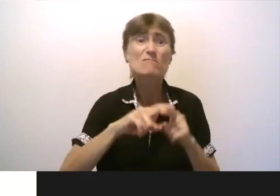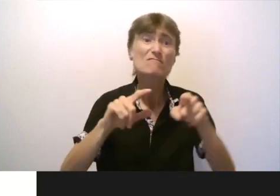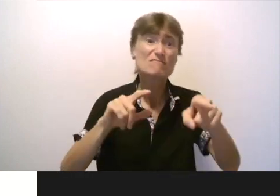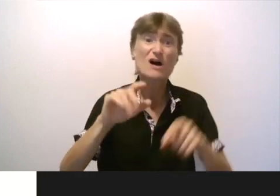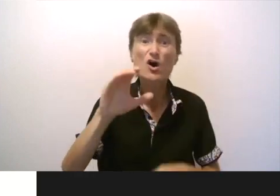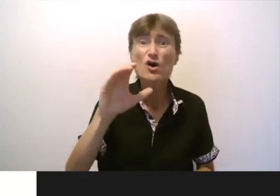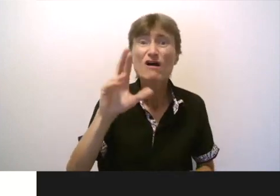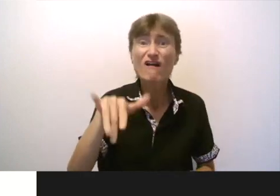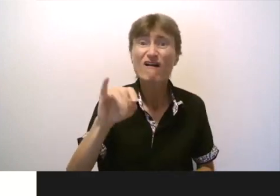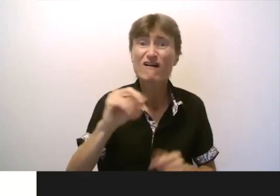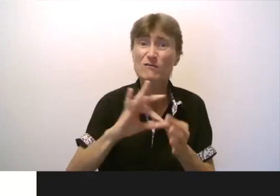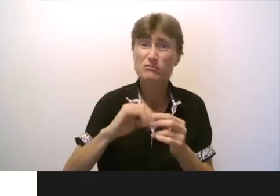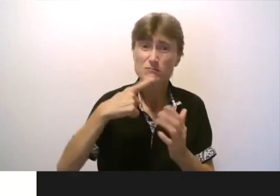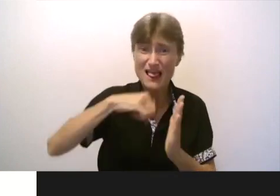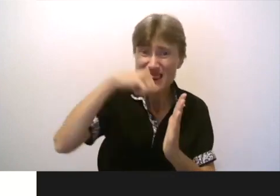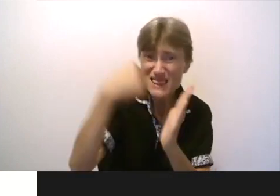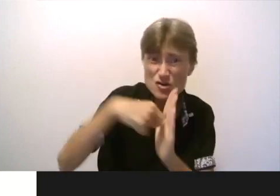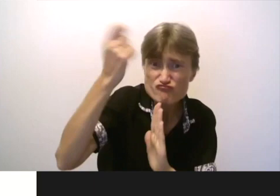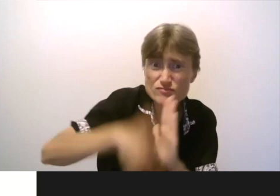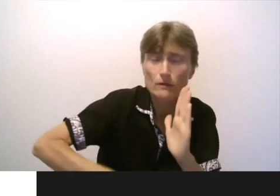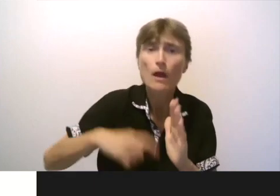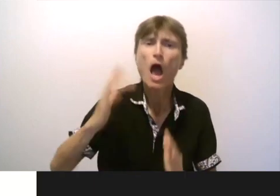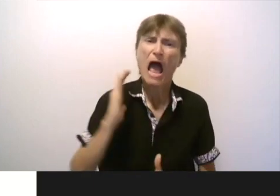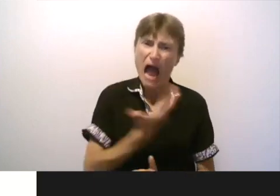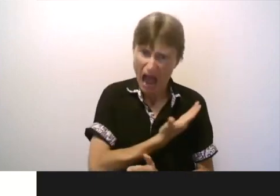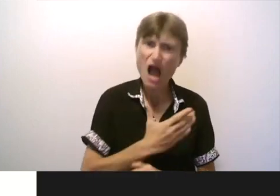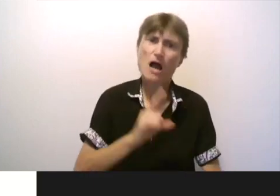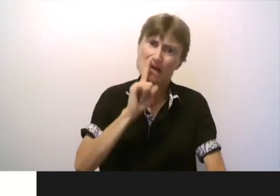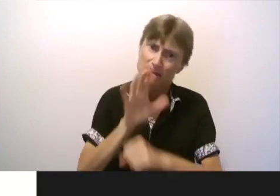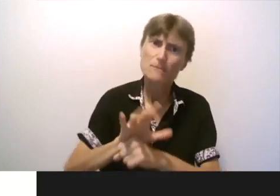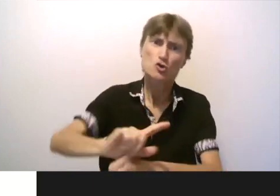to address those myths to talk about the stories on why you